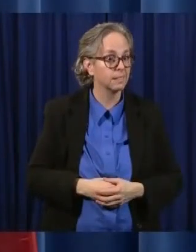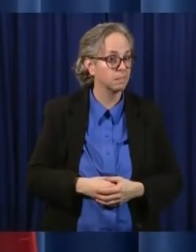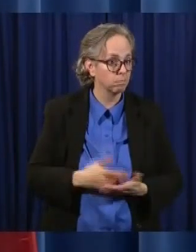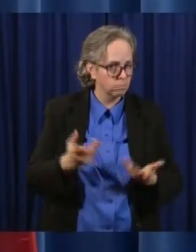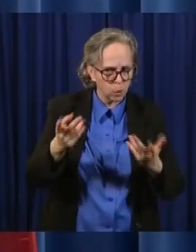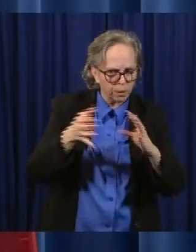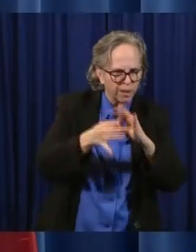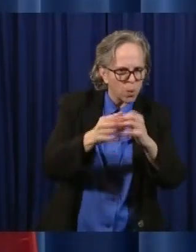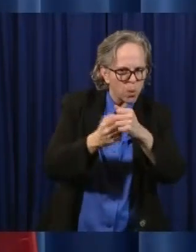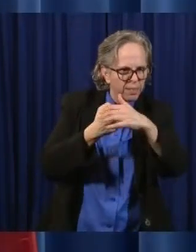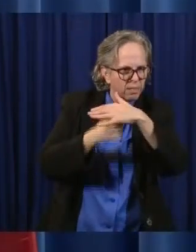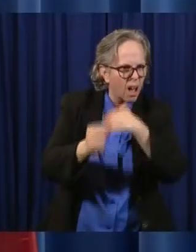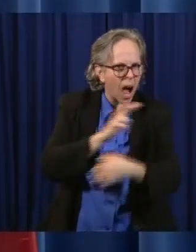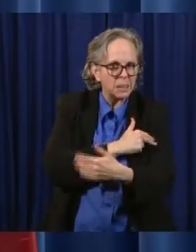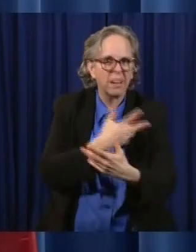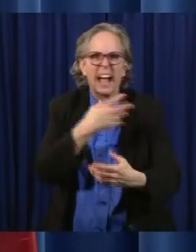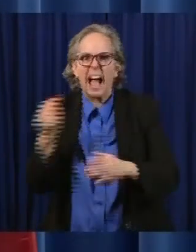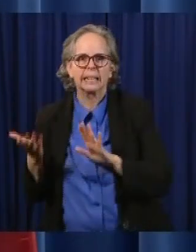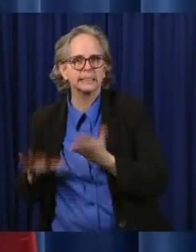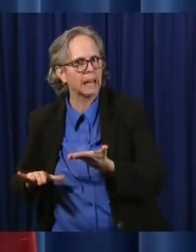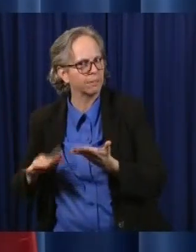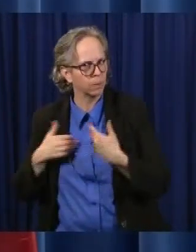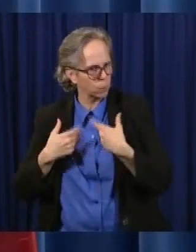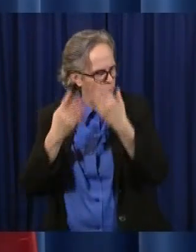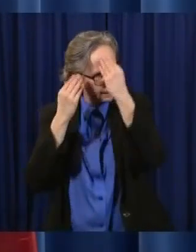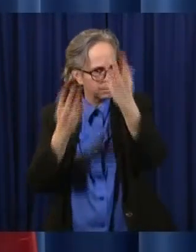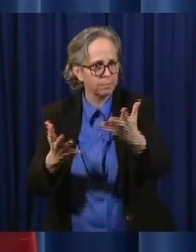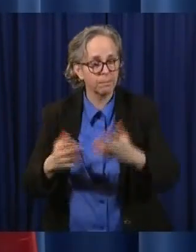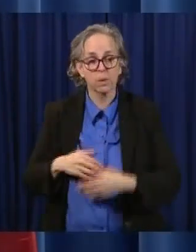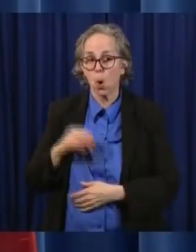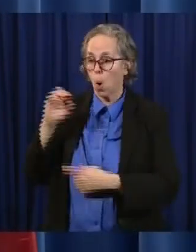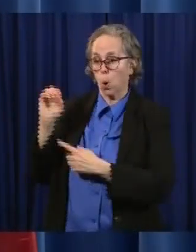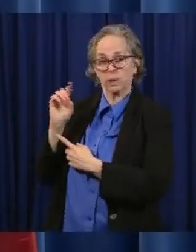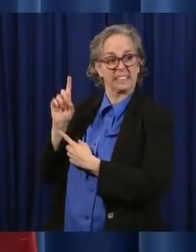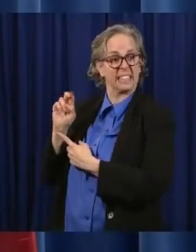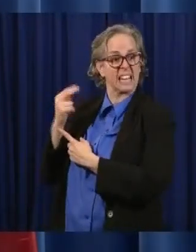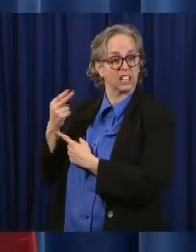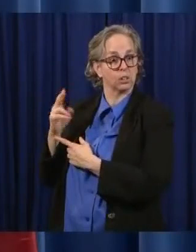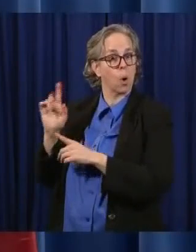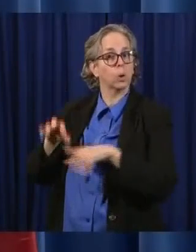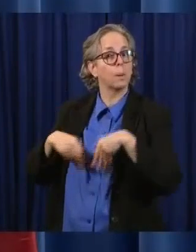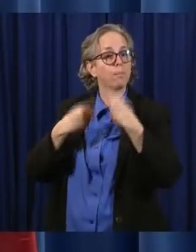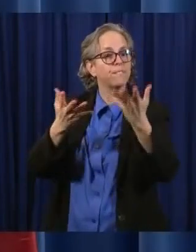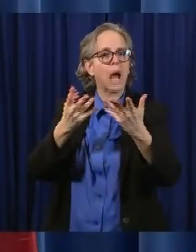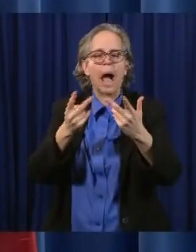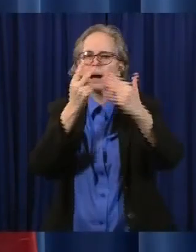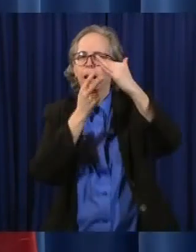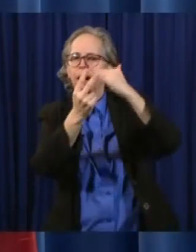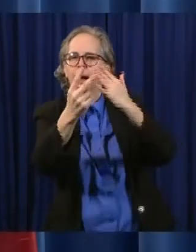AND, ON AN AGGREGATE LEVEL, THEY PROVIDE THE RACE OF THE INDIVIDUAL, HOSPITALIZATIONS